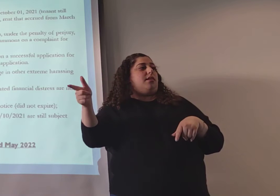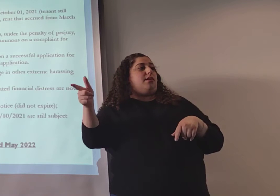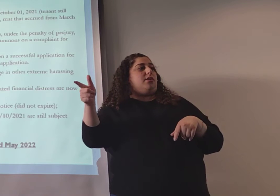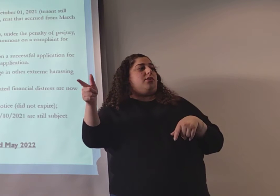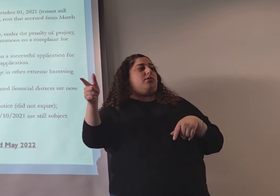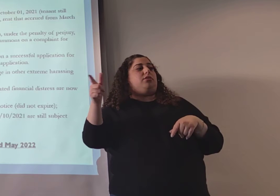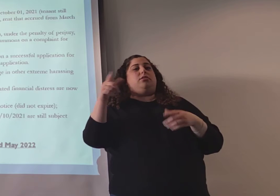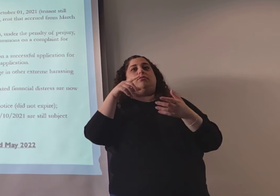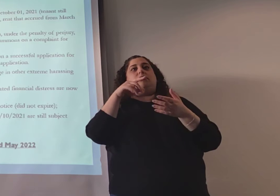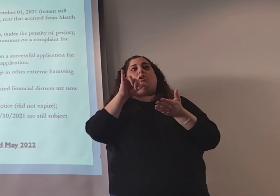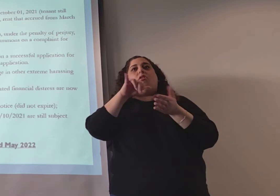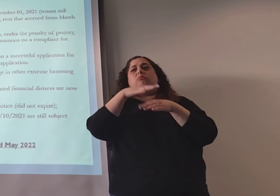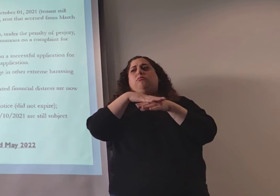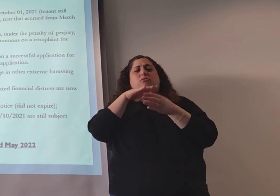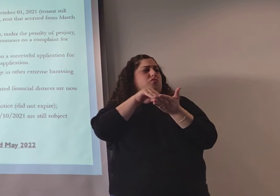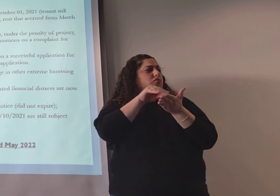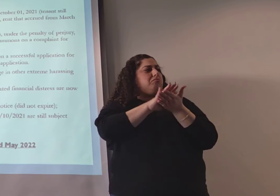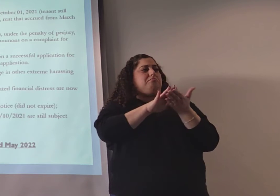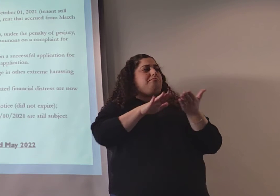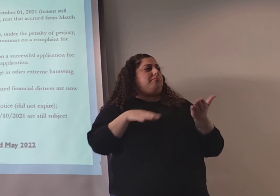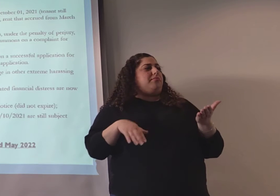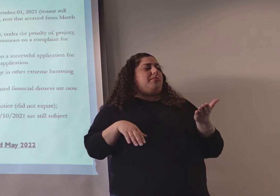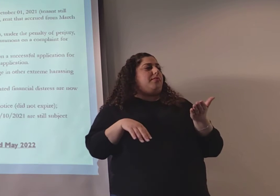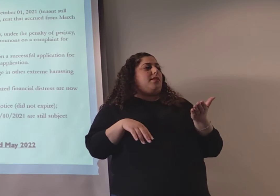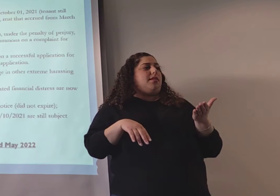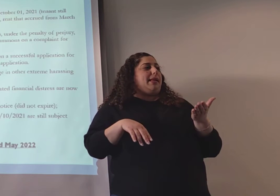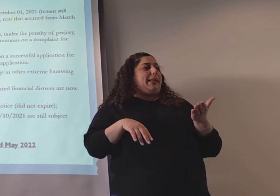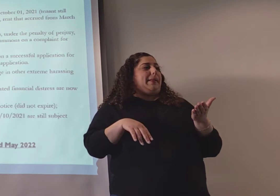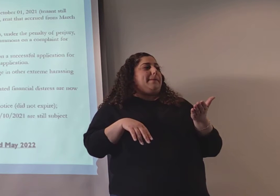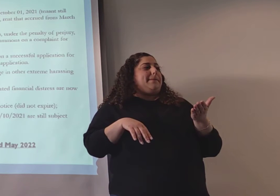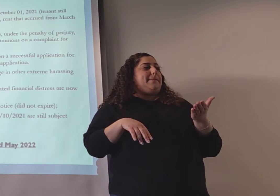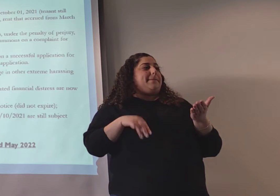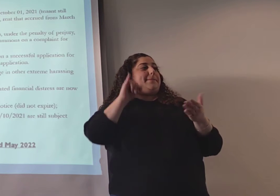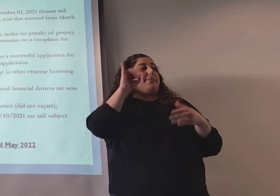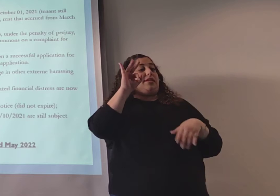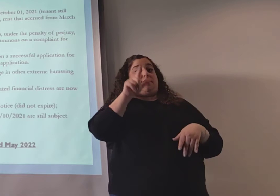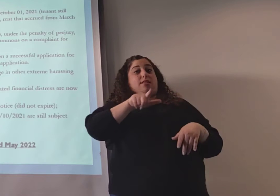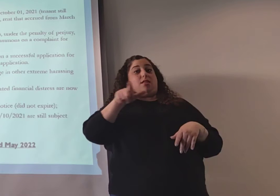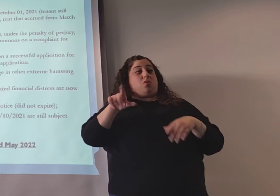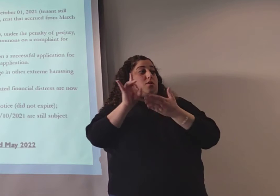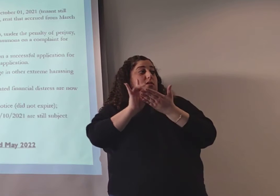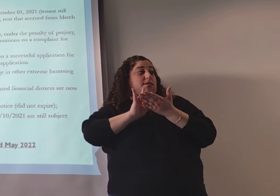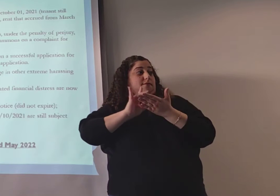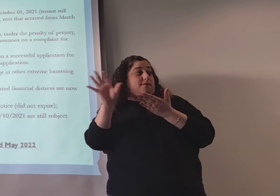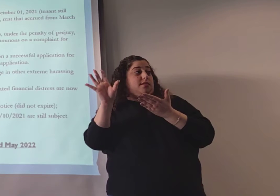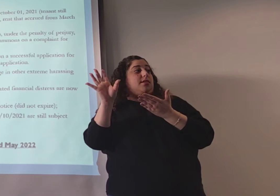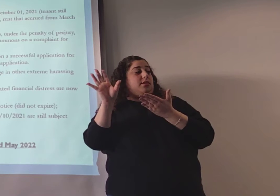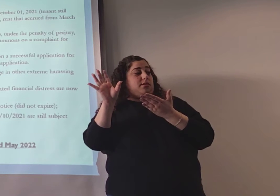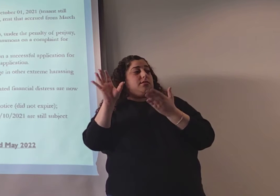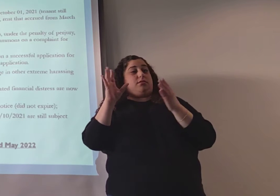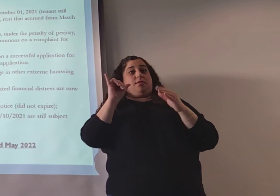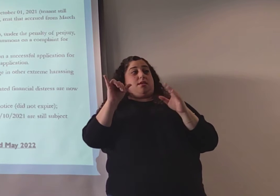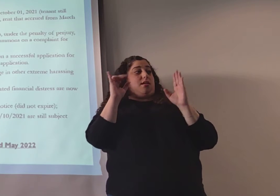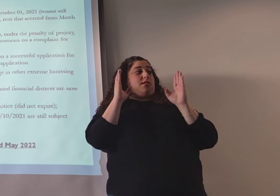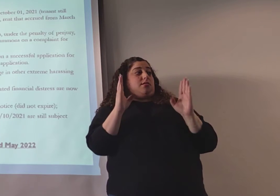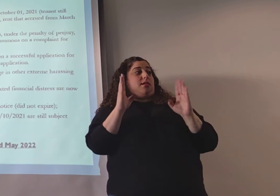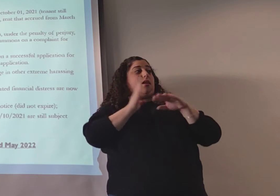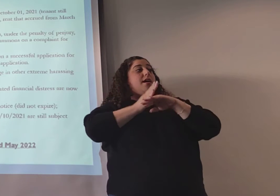assistance, if they have a pending application, they can not be evicted for those months right now.